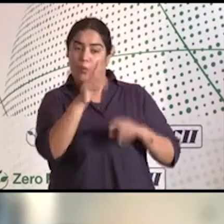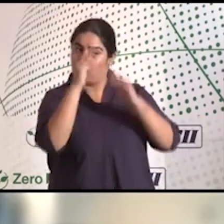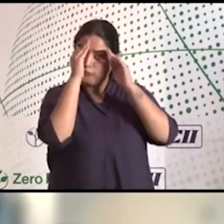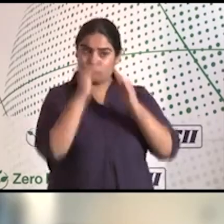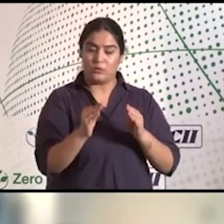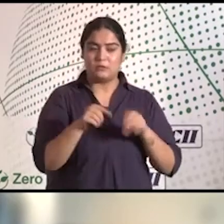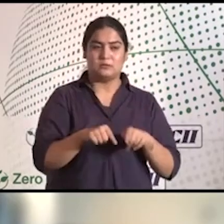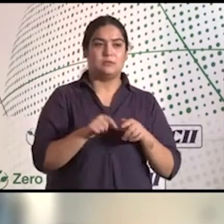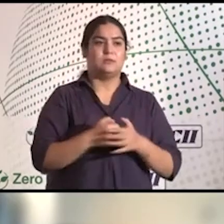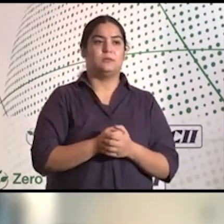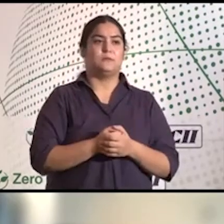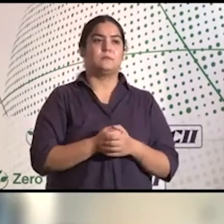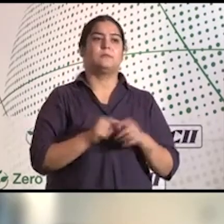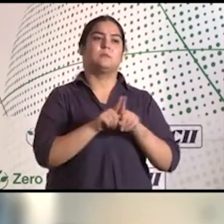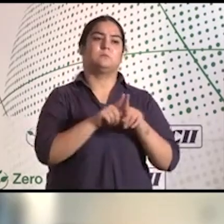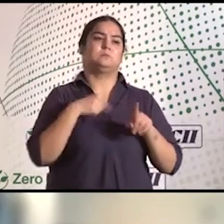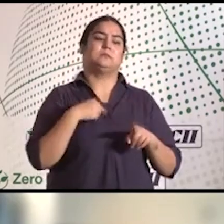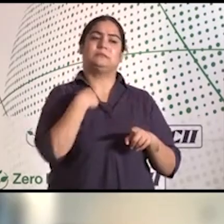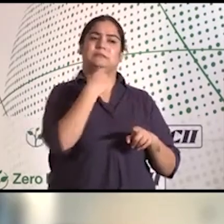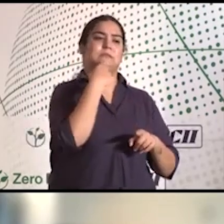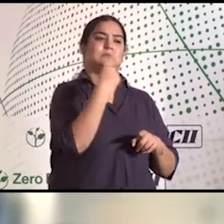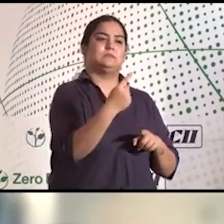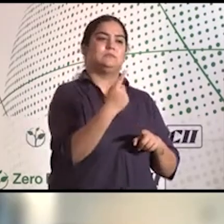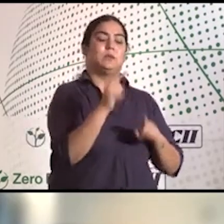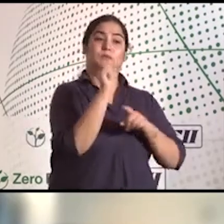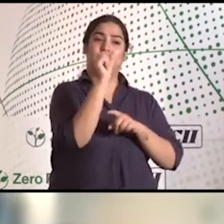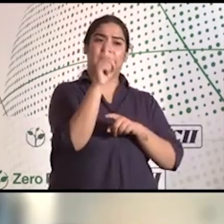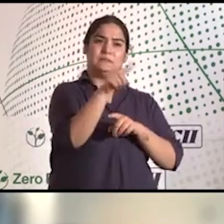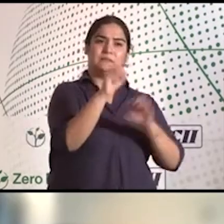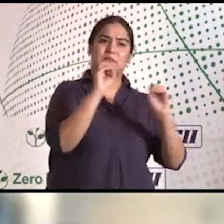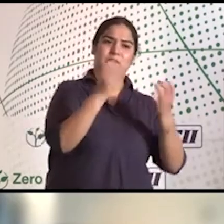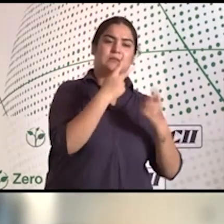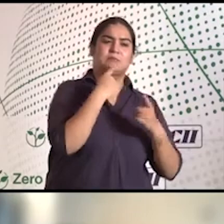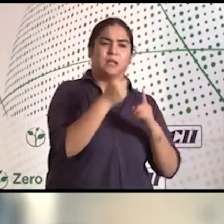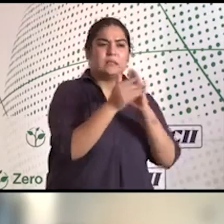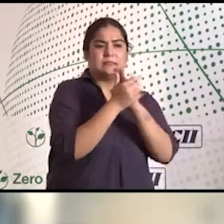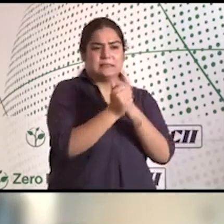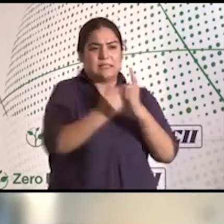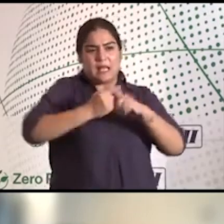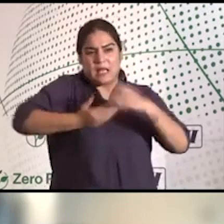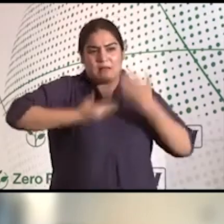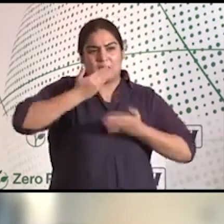Let me tell you that once you talk about the vocational skills training,